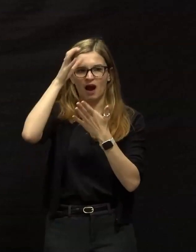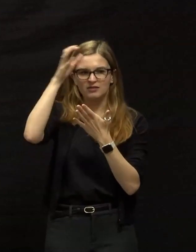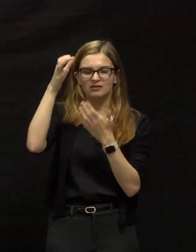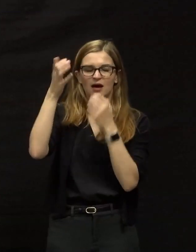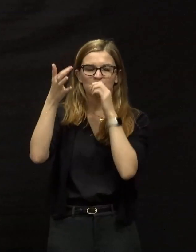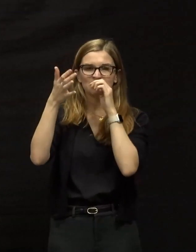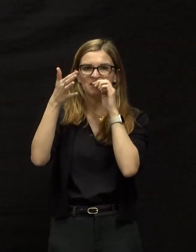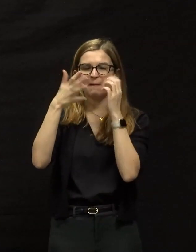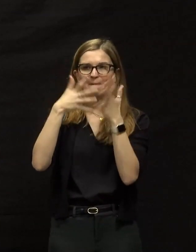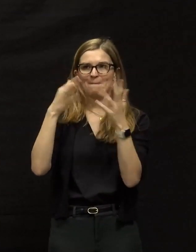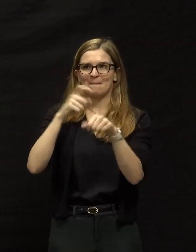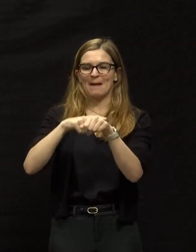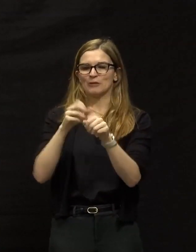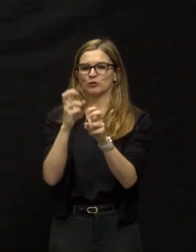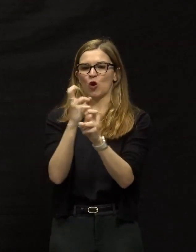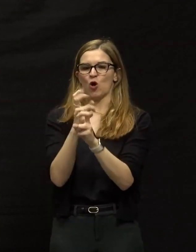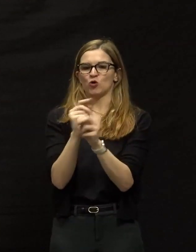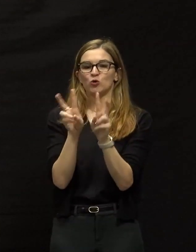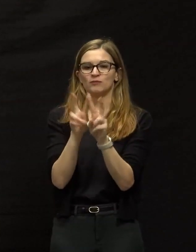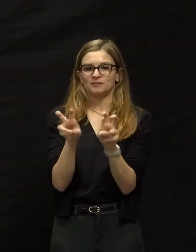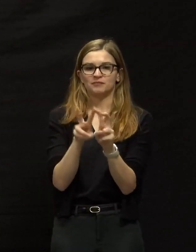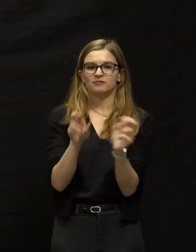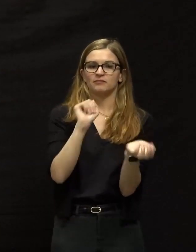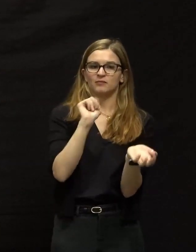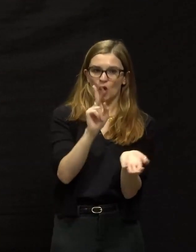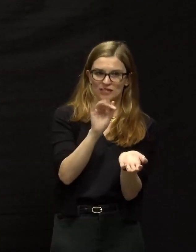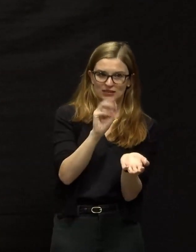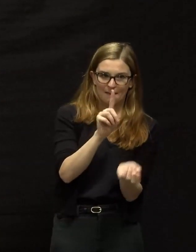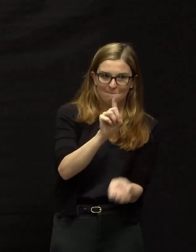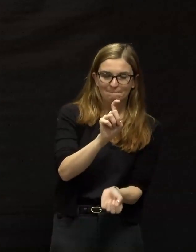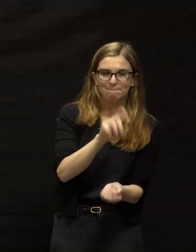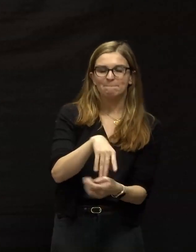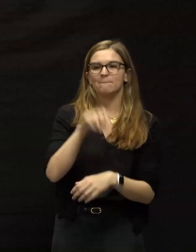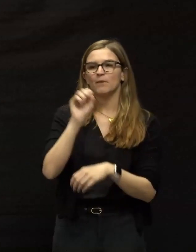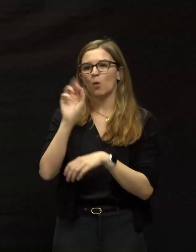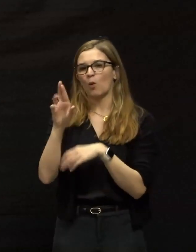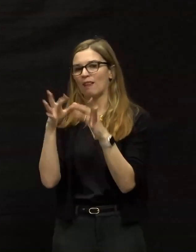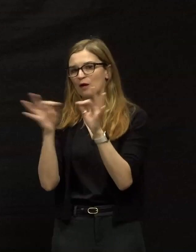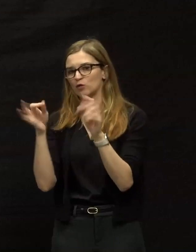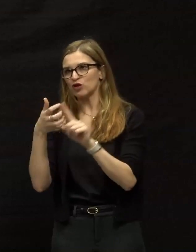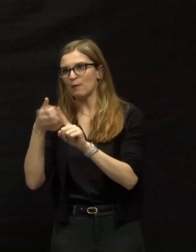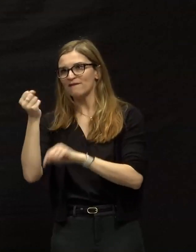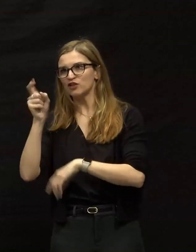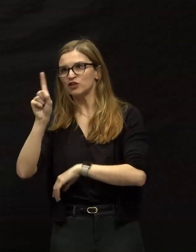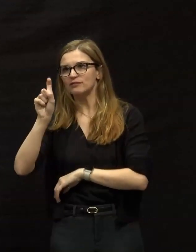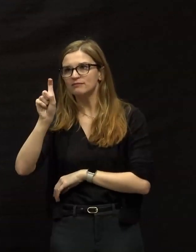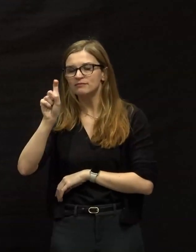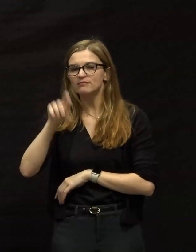concrete versus abstract thinking, you know, child having, and sometimes it can be tough to see